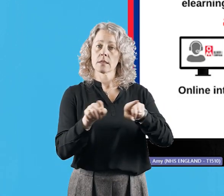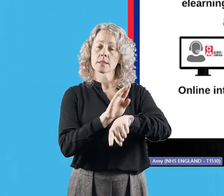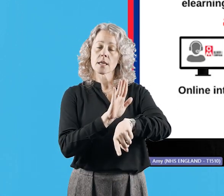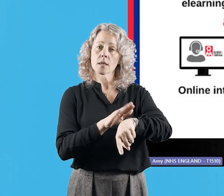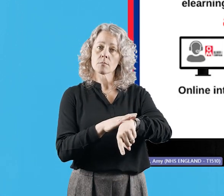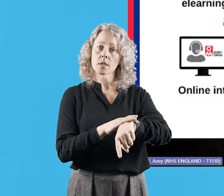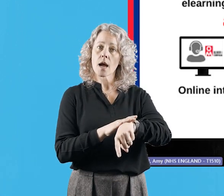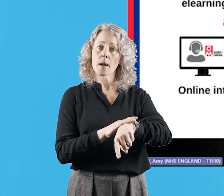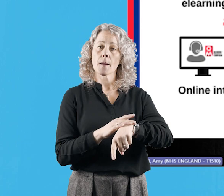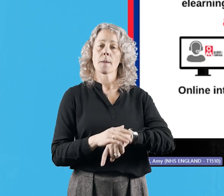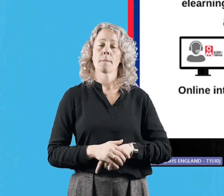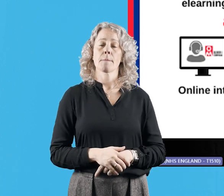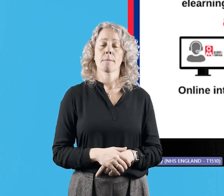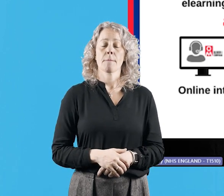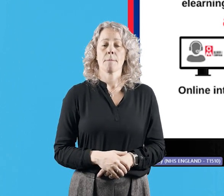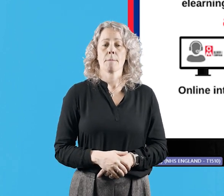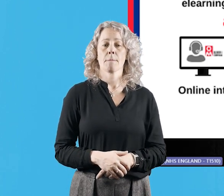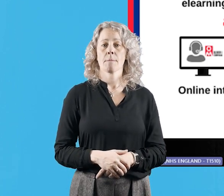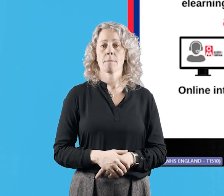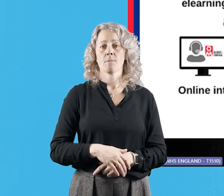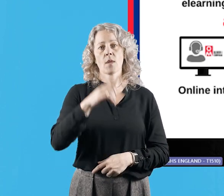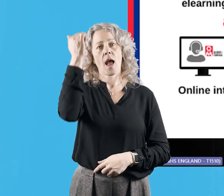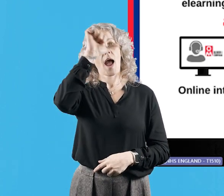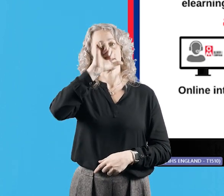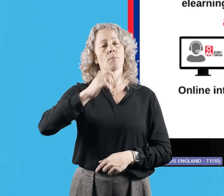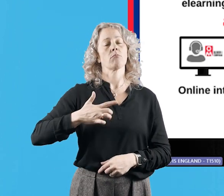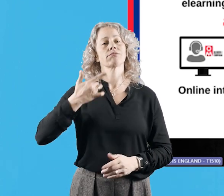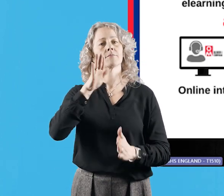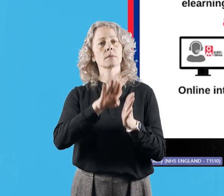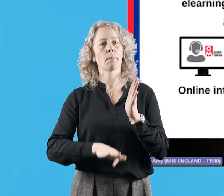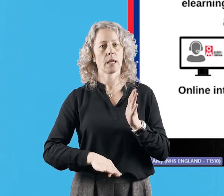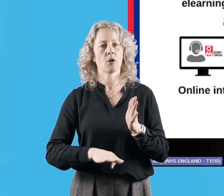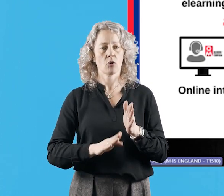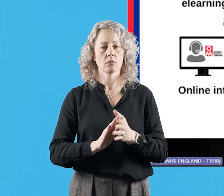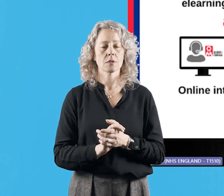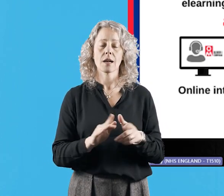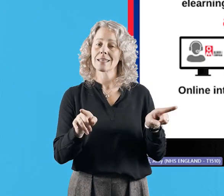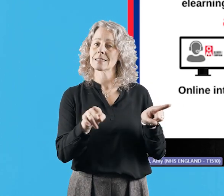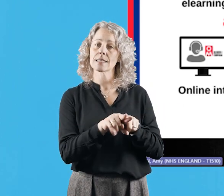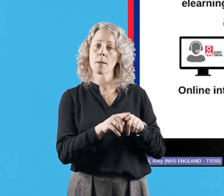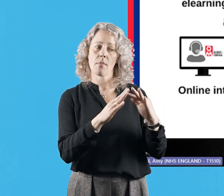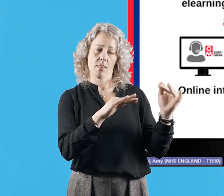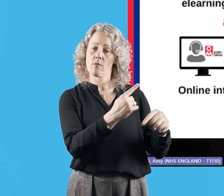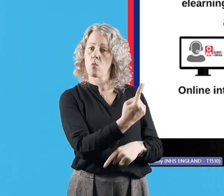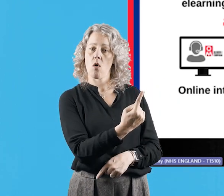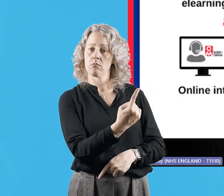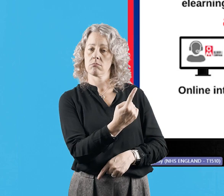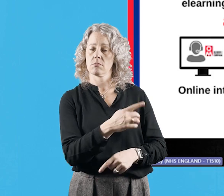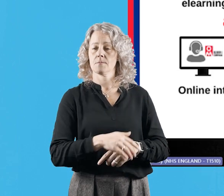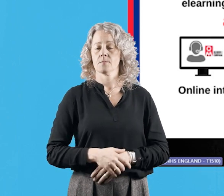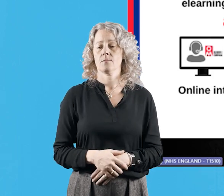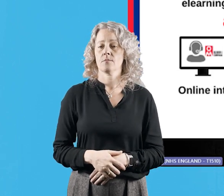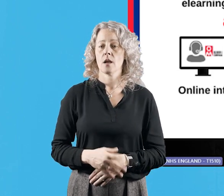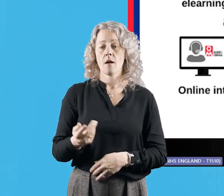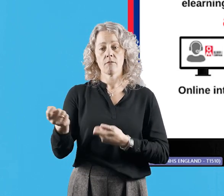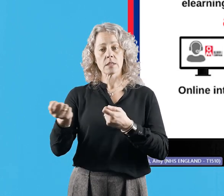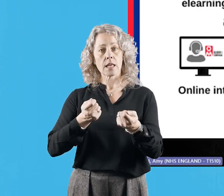together with Co-trained with the expert with lived experience. So again there's nothing that says that that